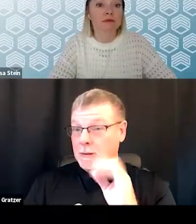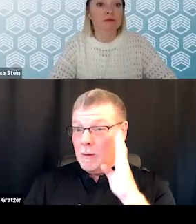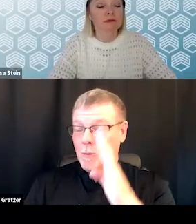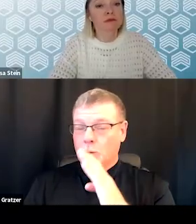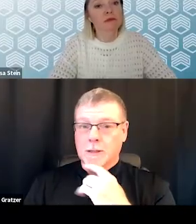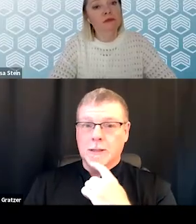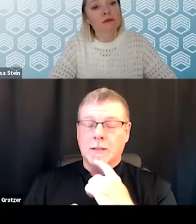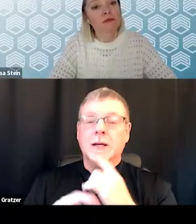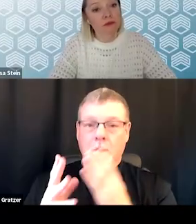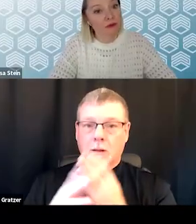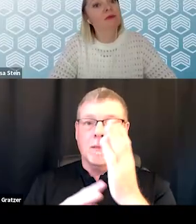is through the city general funds.